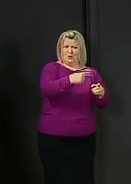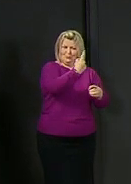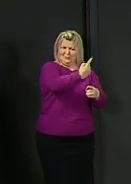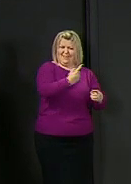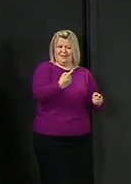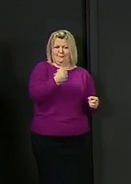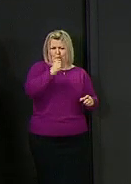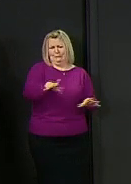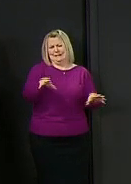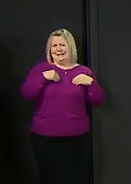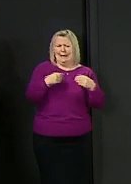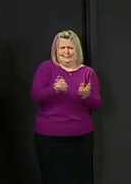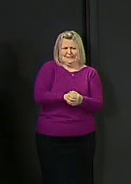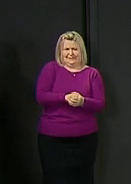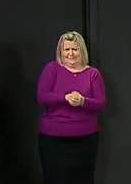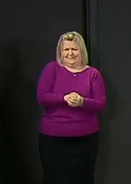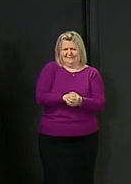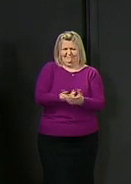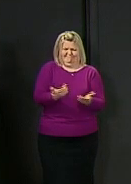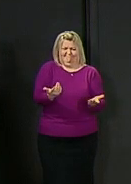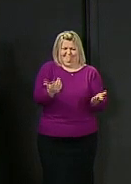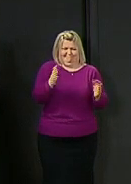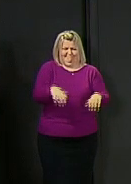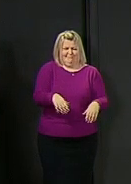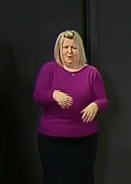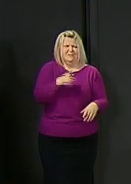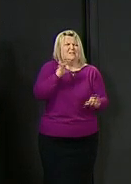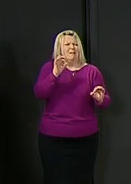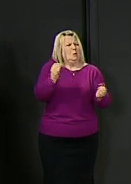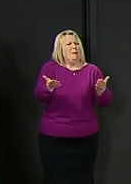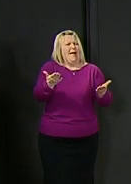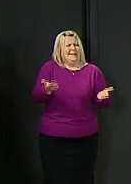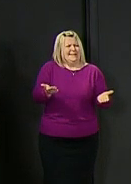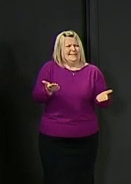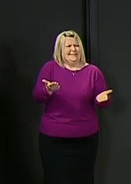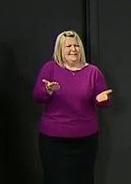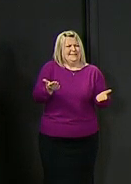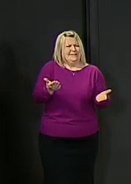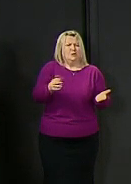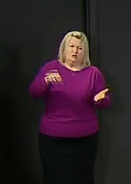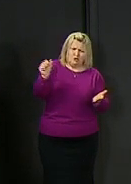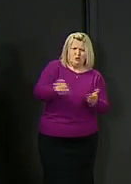that could not appreciate that at first glance stone cold clanger not to have